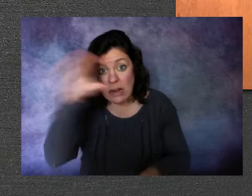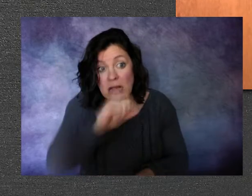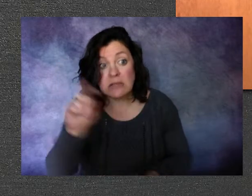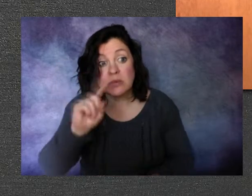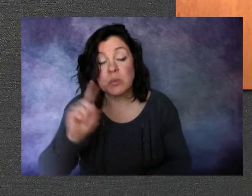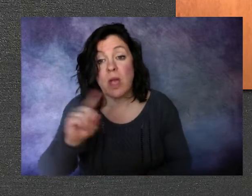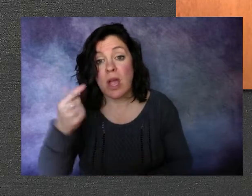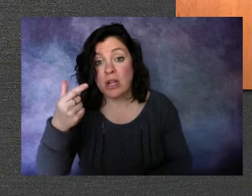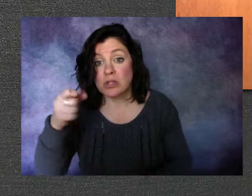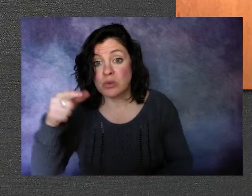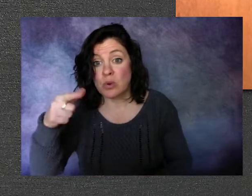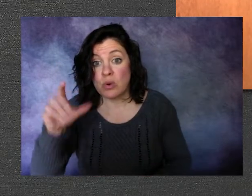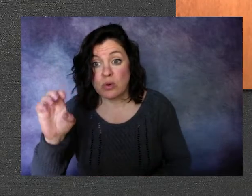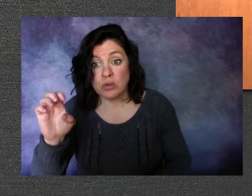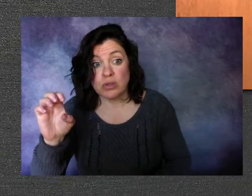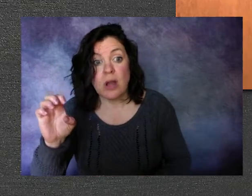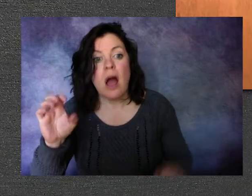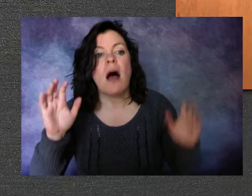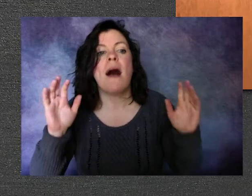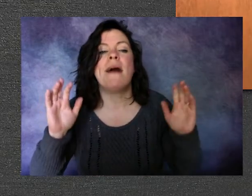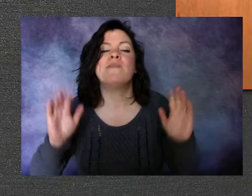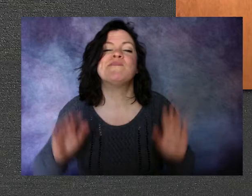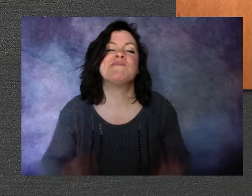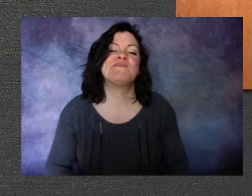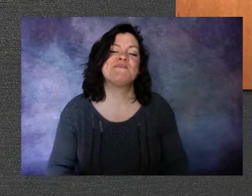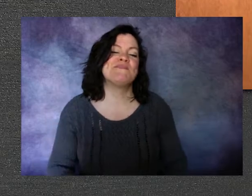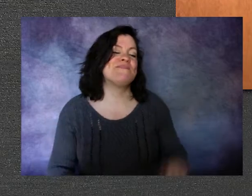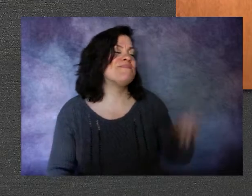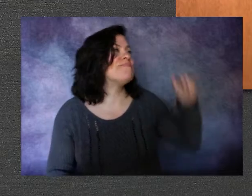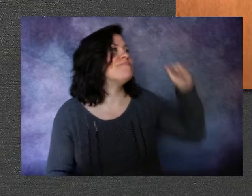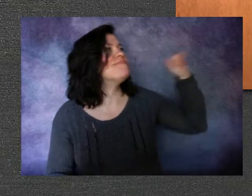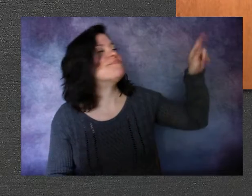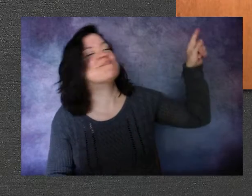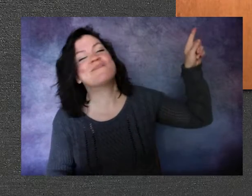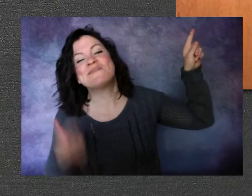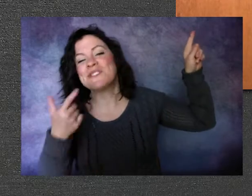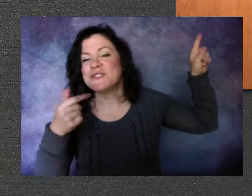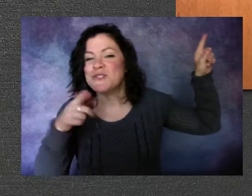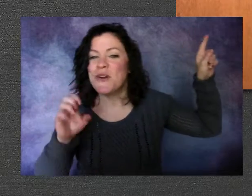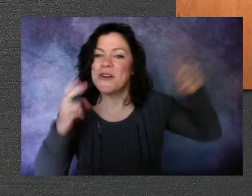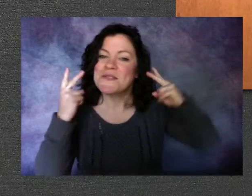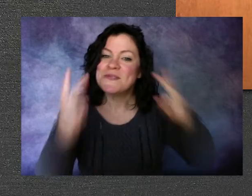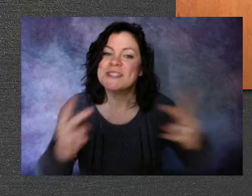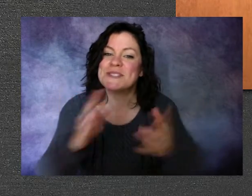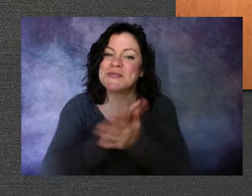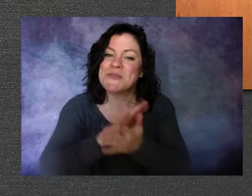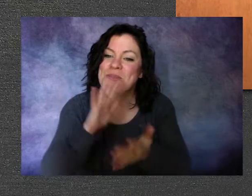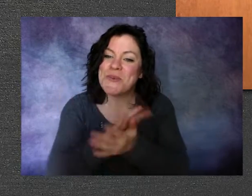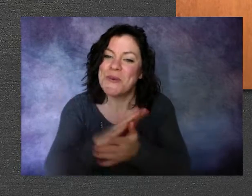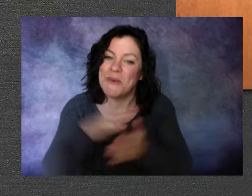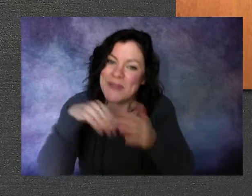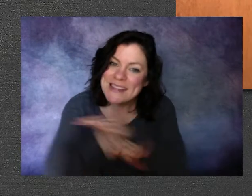Let's see, oh my goodness. George is at school! He's at school.